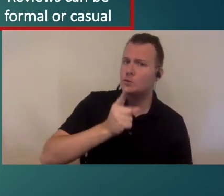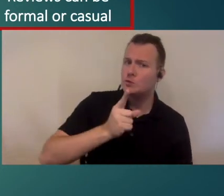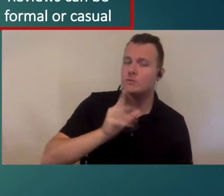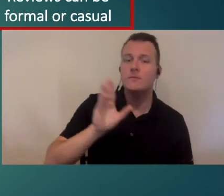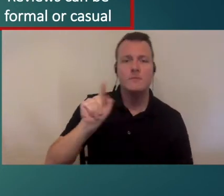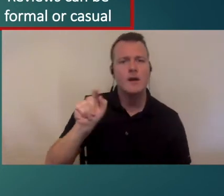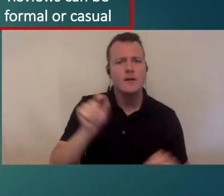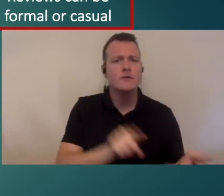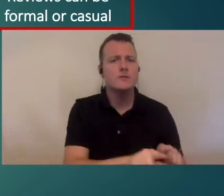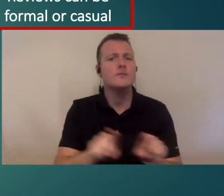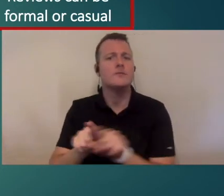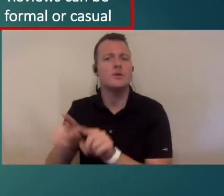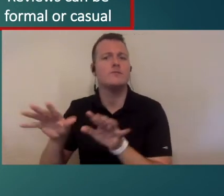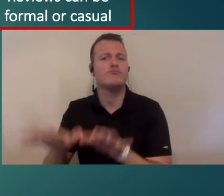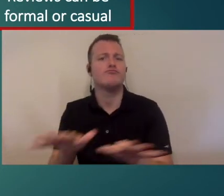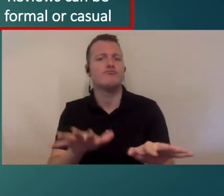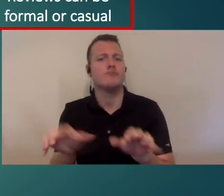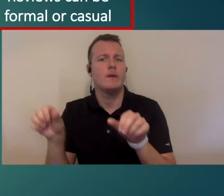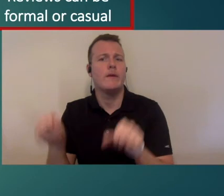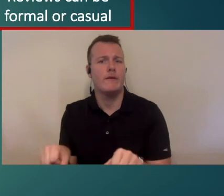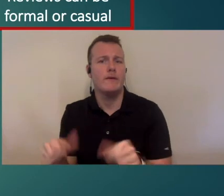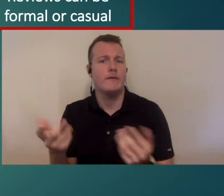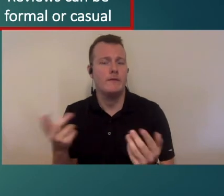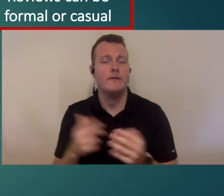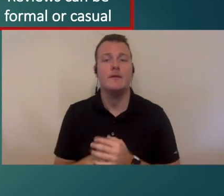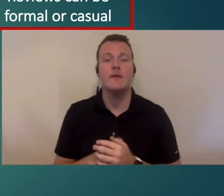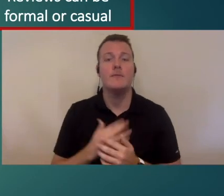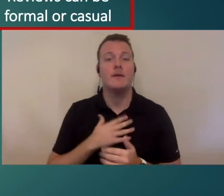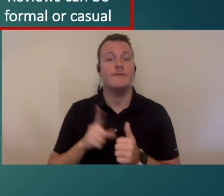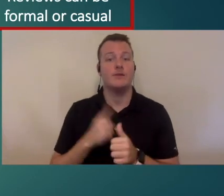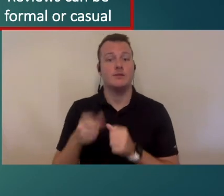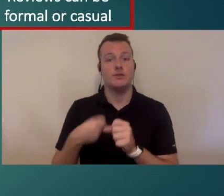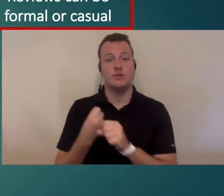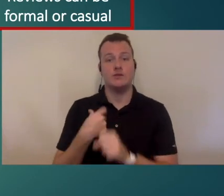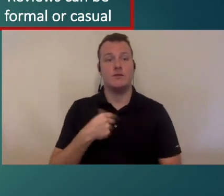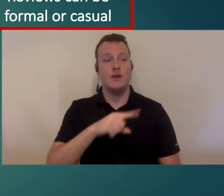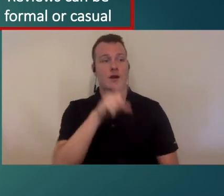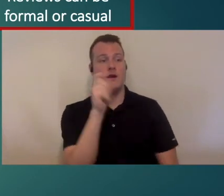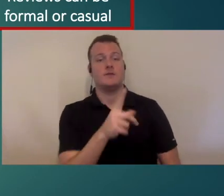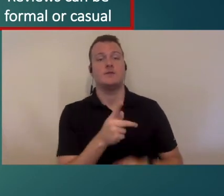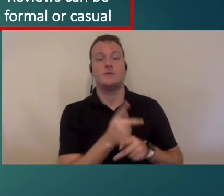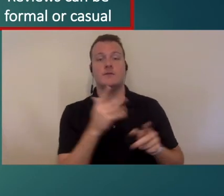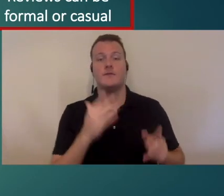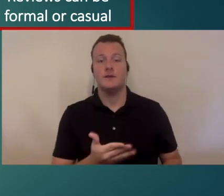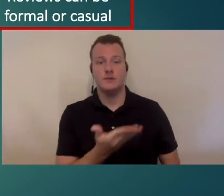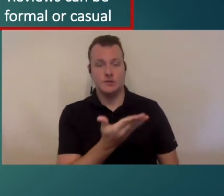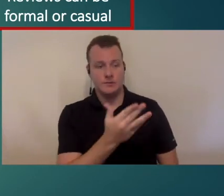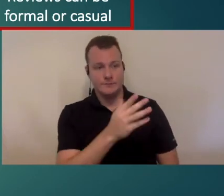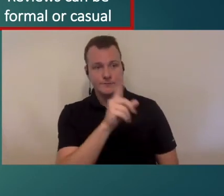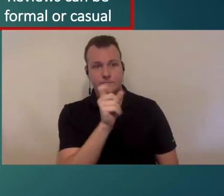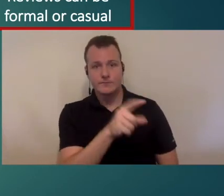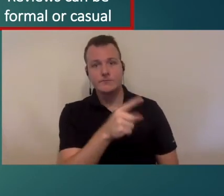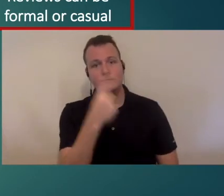can be very casual. In my first year it was as simple as asking my supervisor to